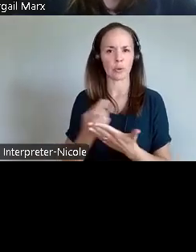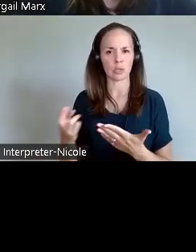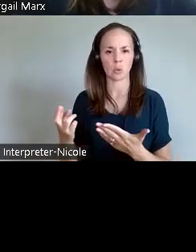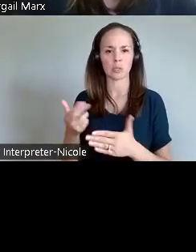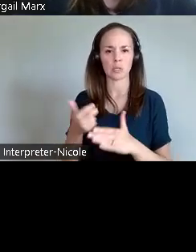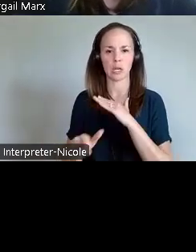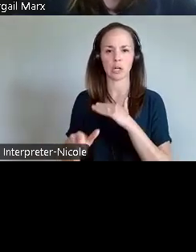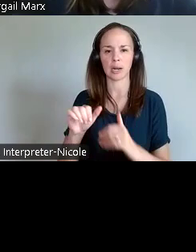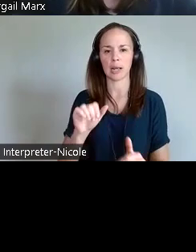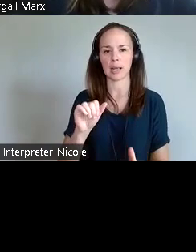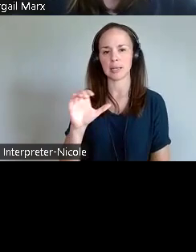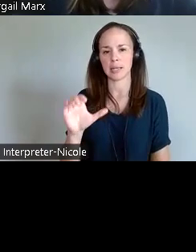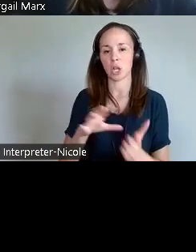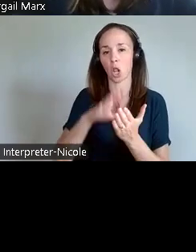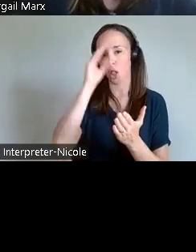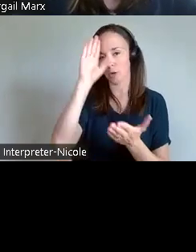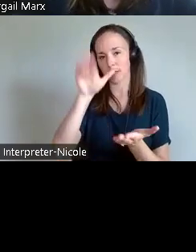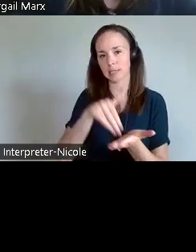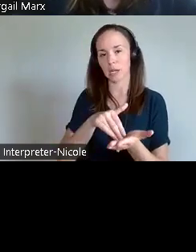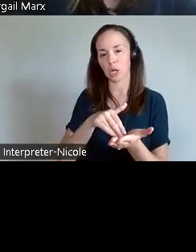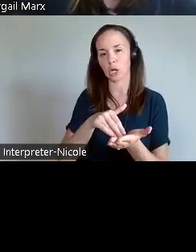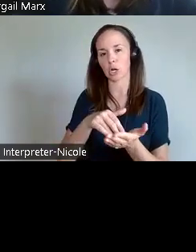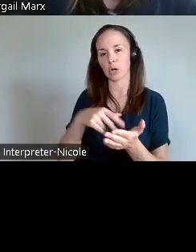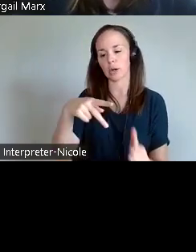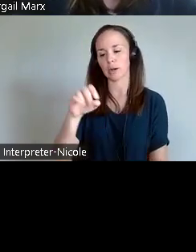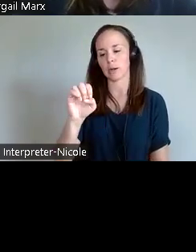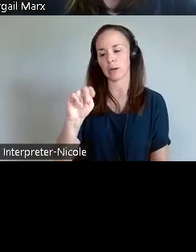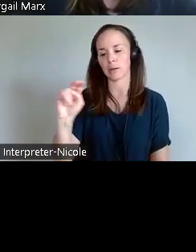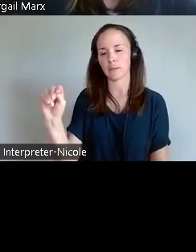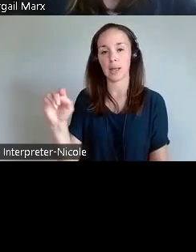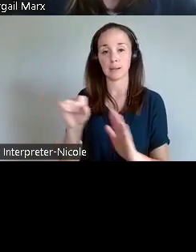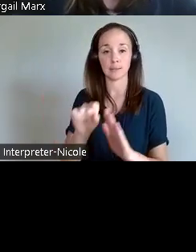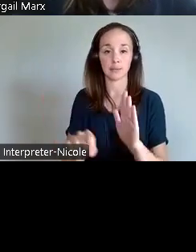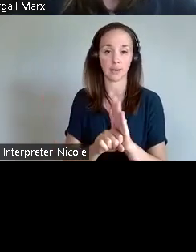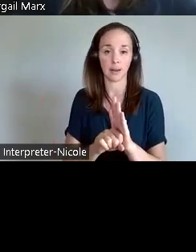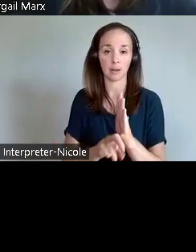AAC learning center with Penn State and some publications that are all linked on this slide